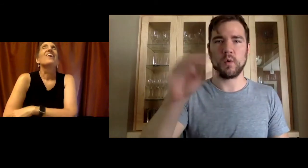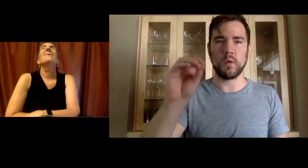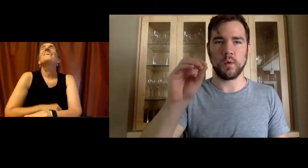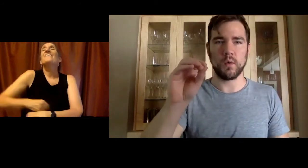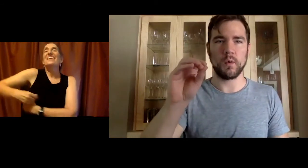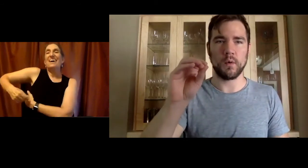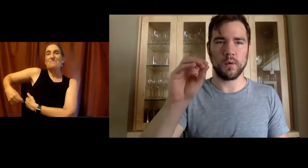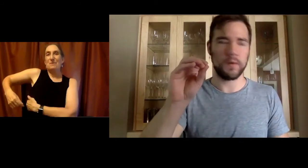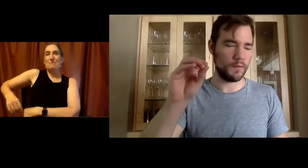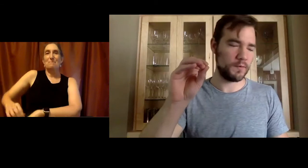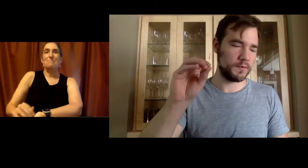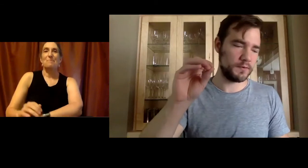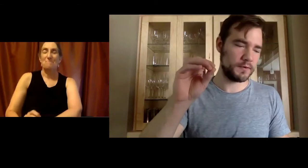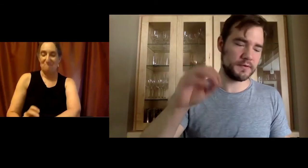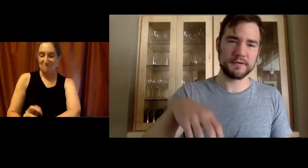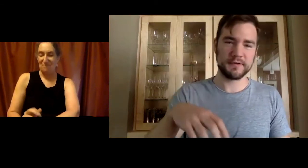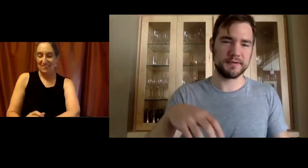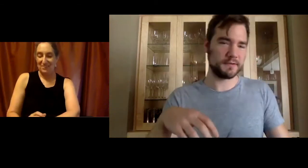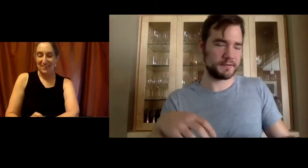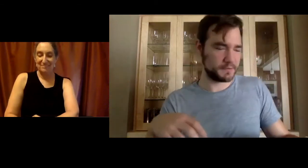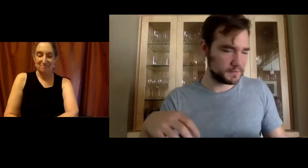Oh, yep, yep, yep, yep, yep, yep. That's right.